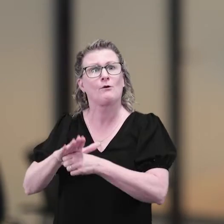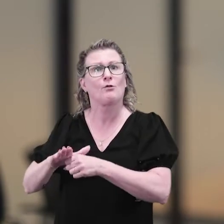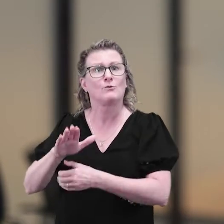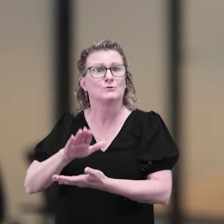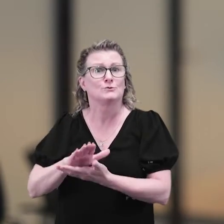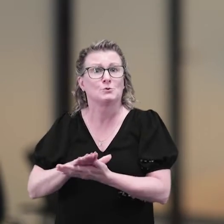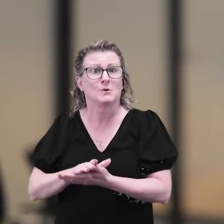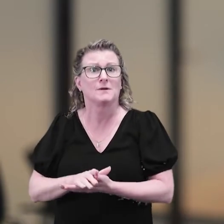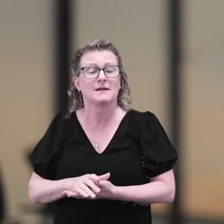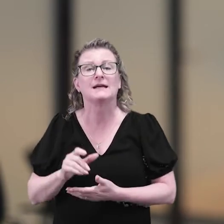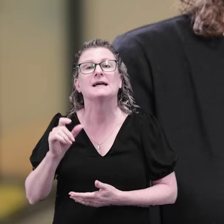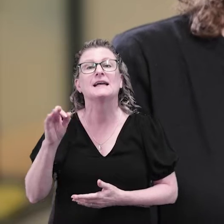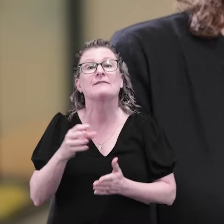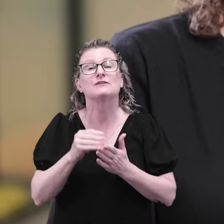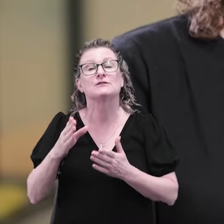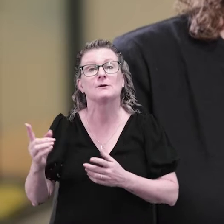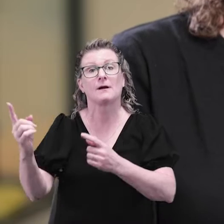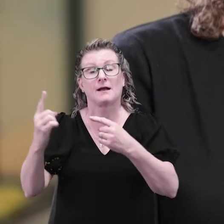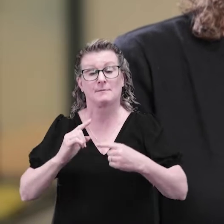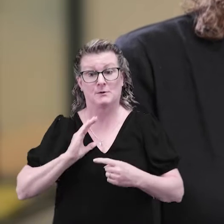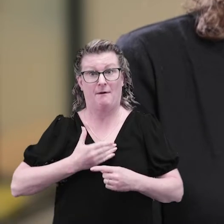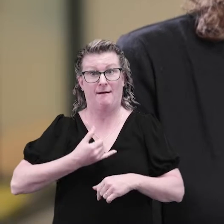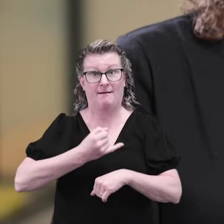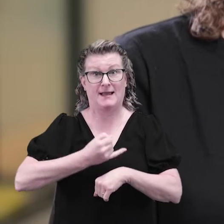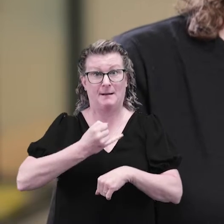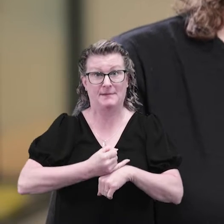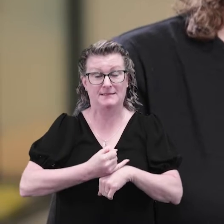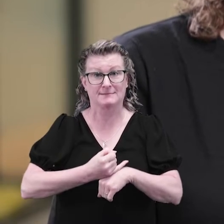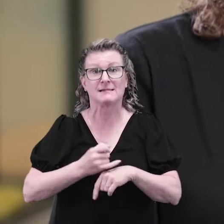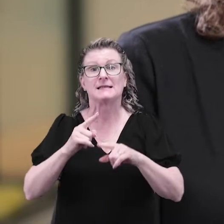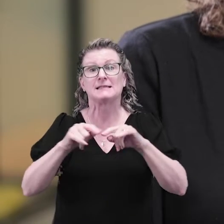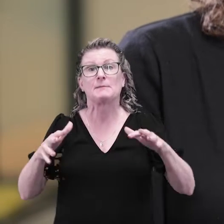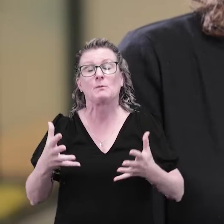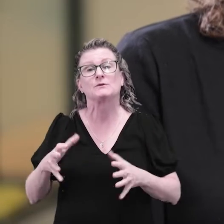students local school. If a student attends a USDB campus and elects to